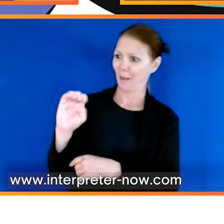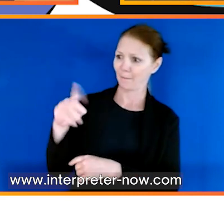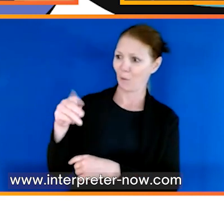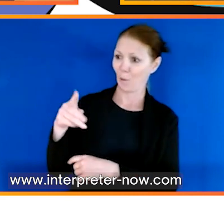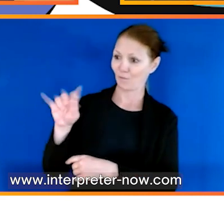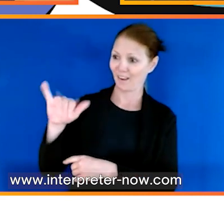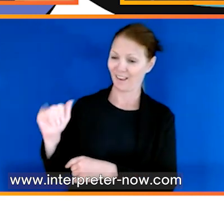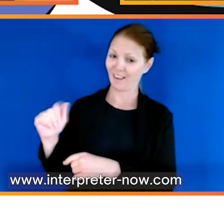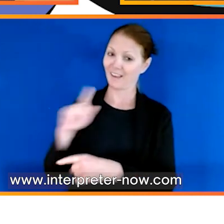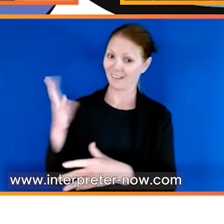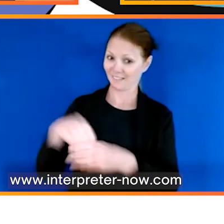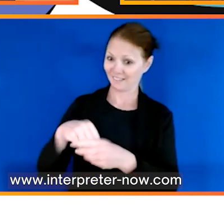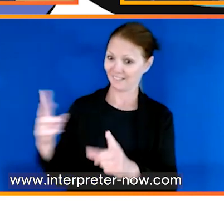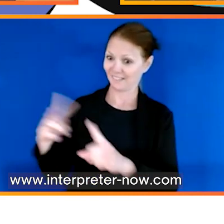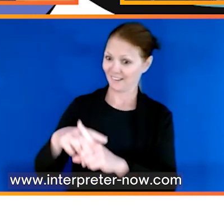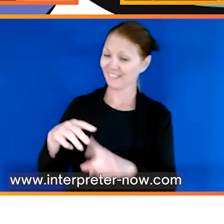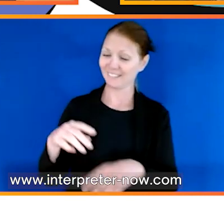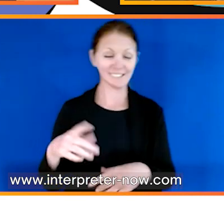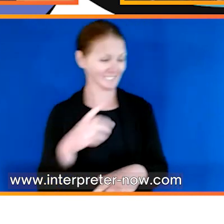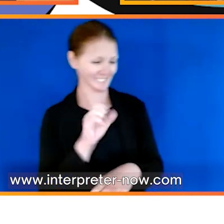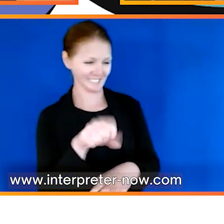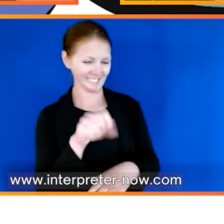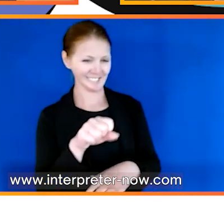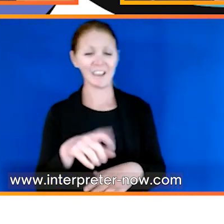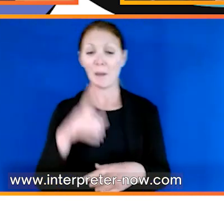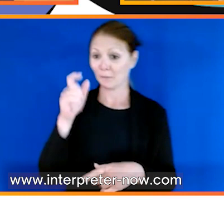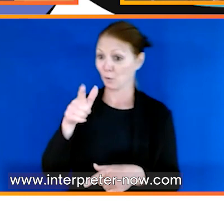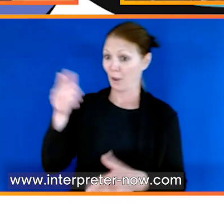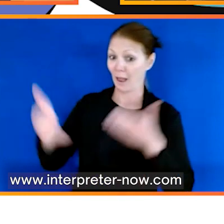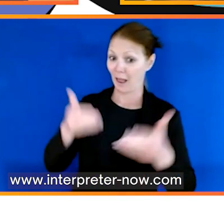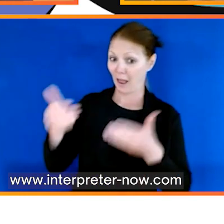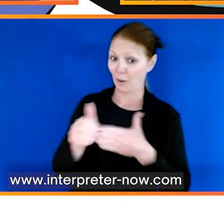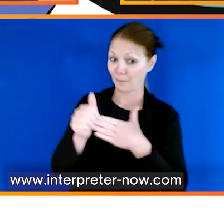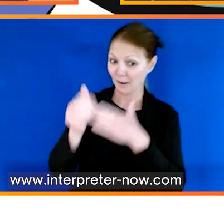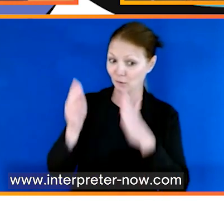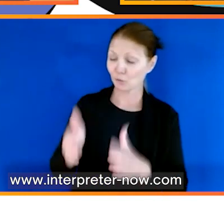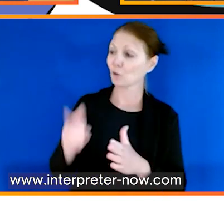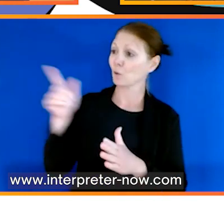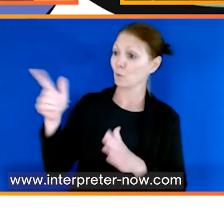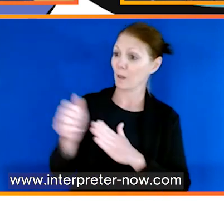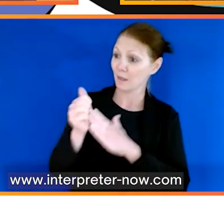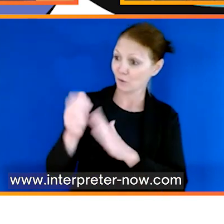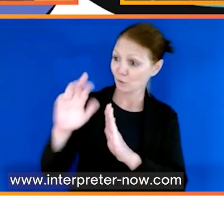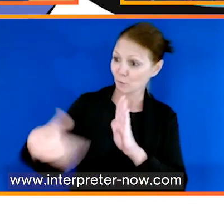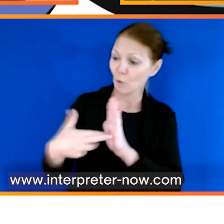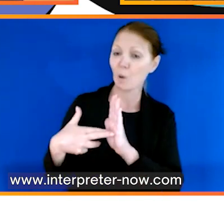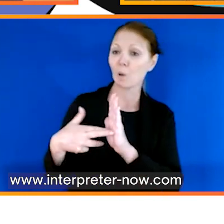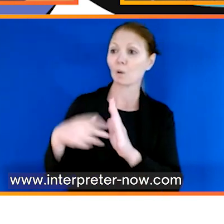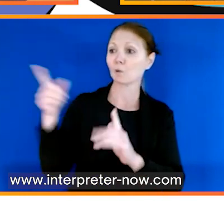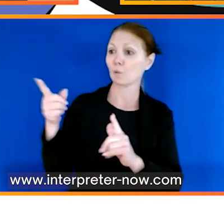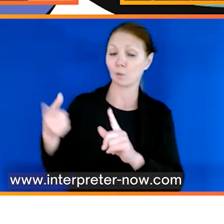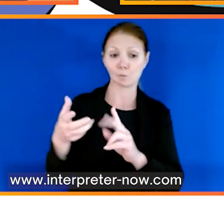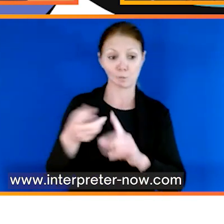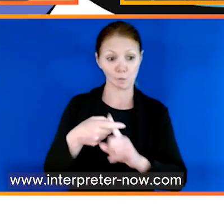recruiter, you need to take an e-learning course on how to be a better leader, a better